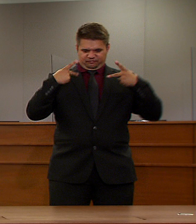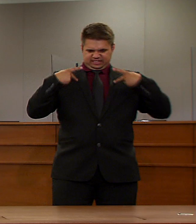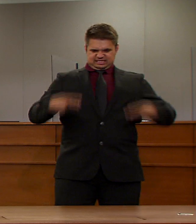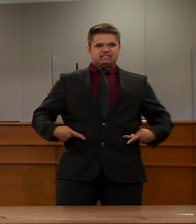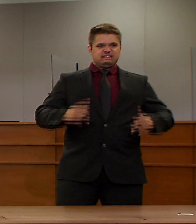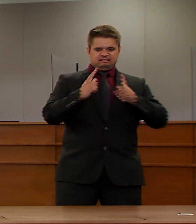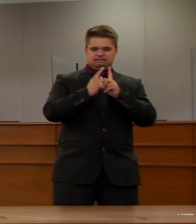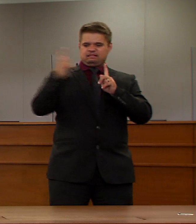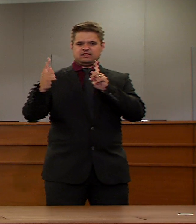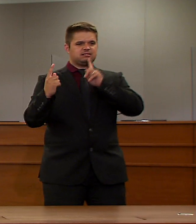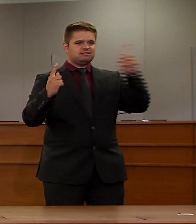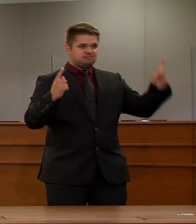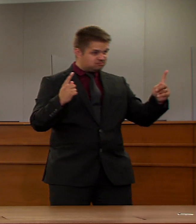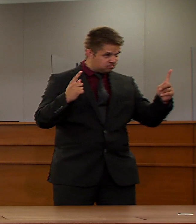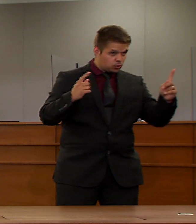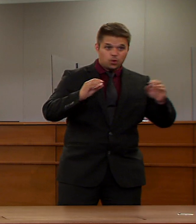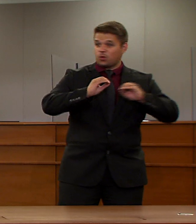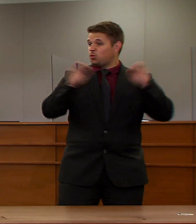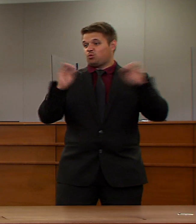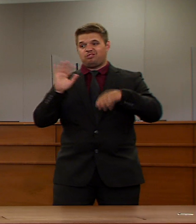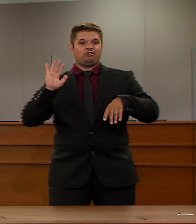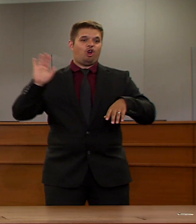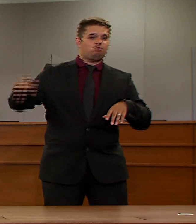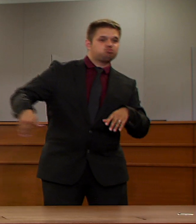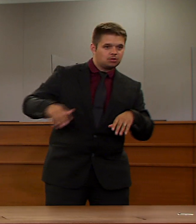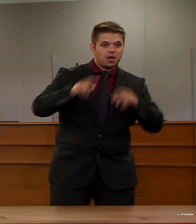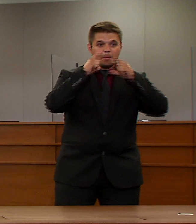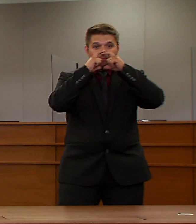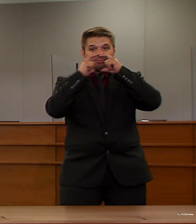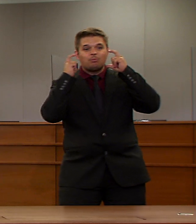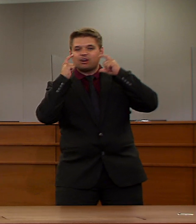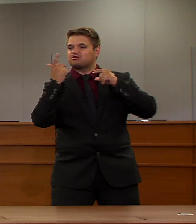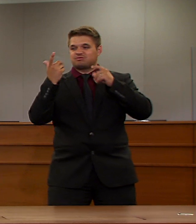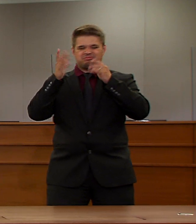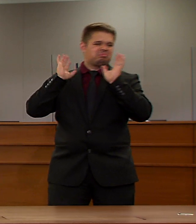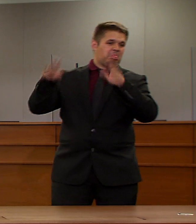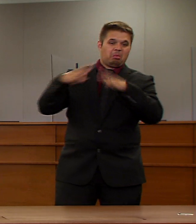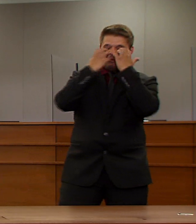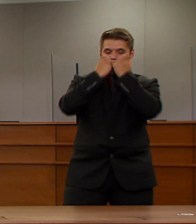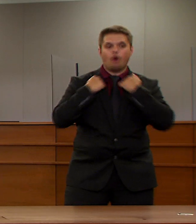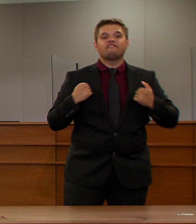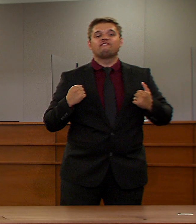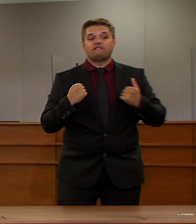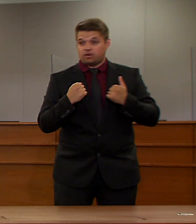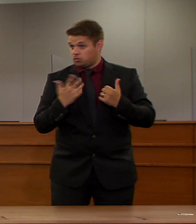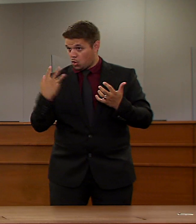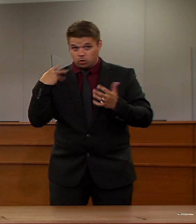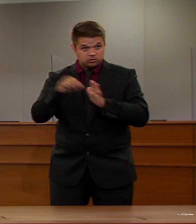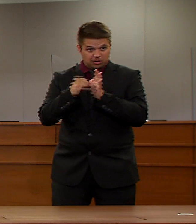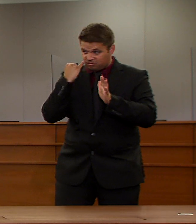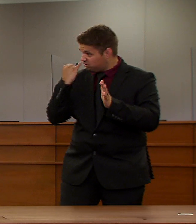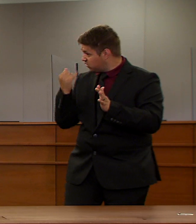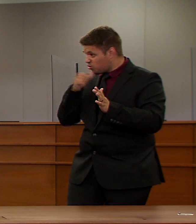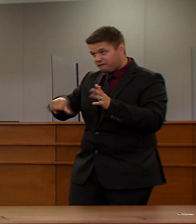to rise the state will soon reimpose restrictions on bars, restaurants and recreational